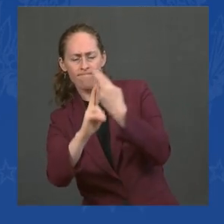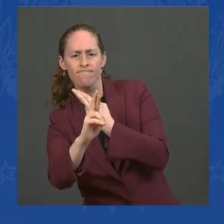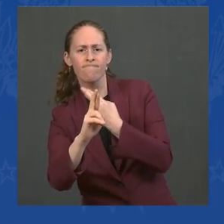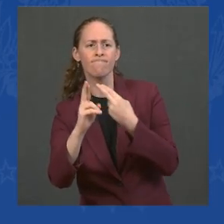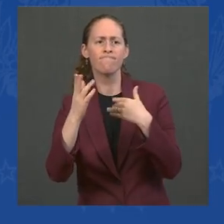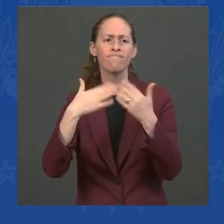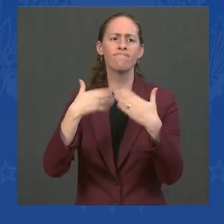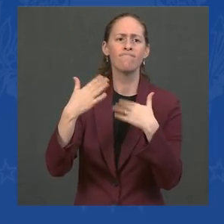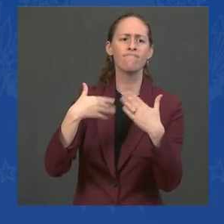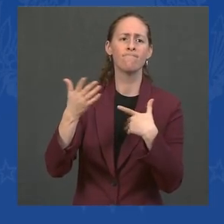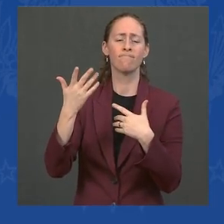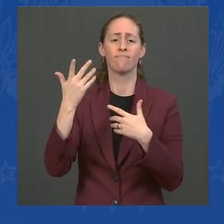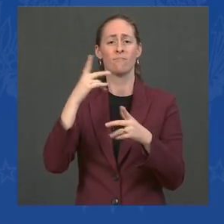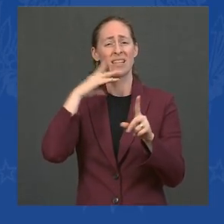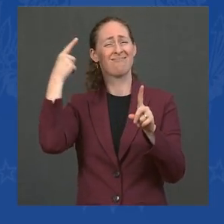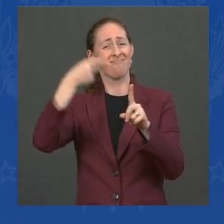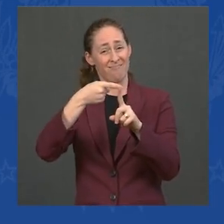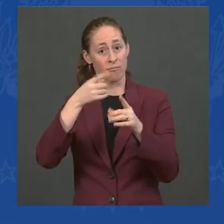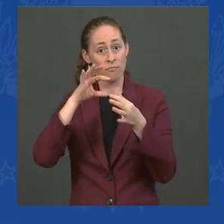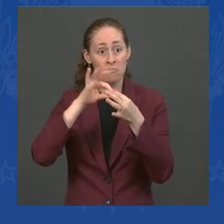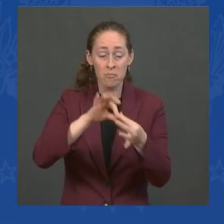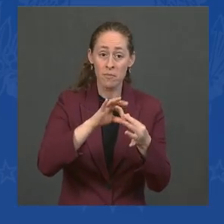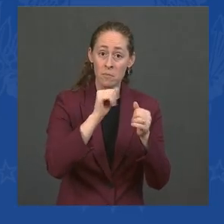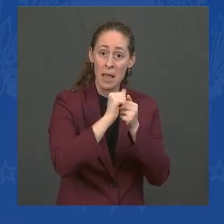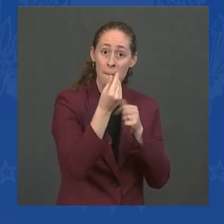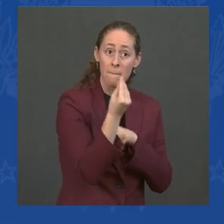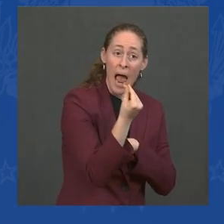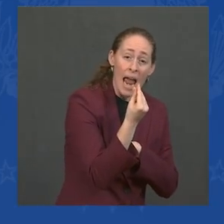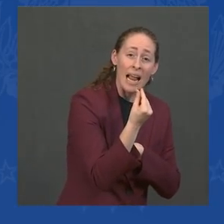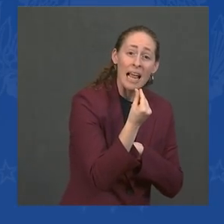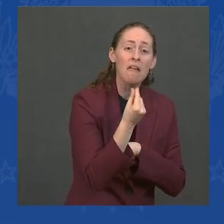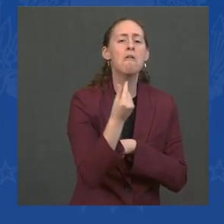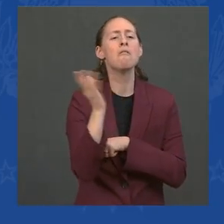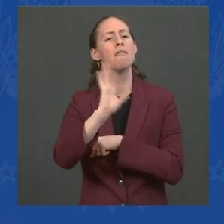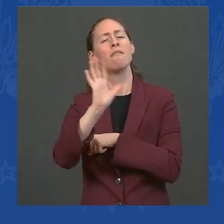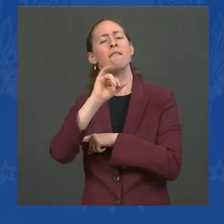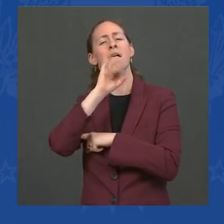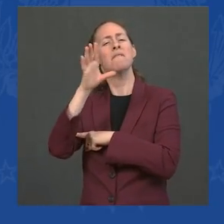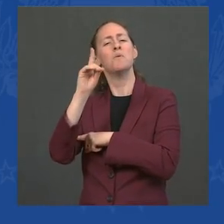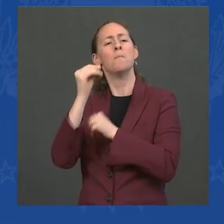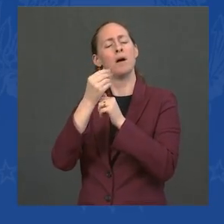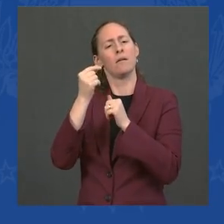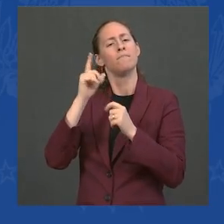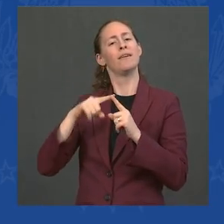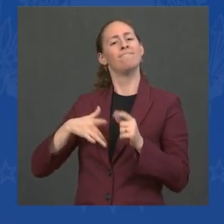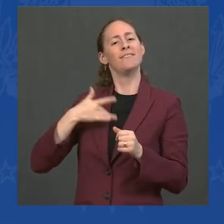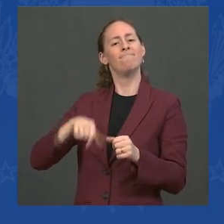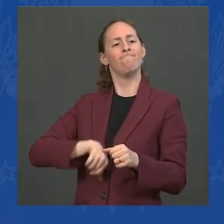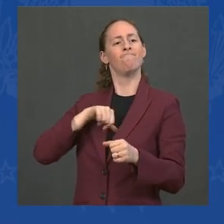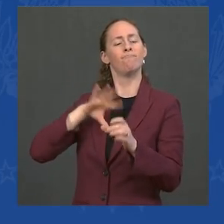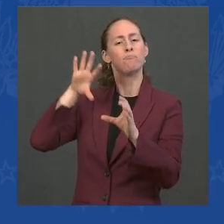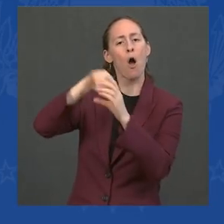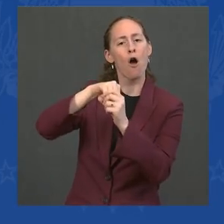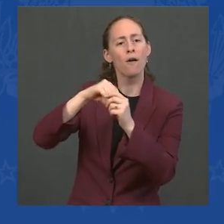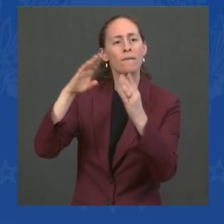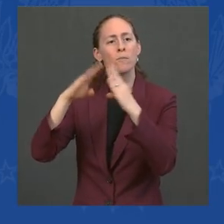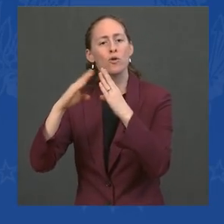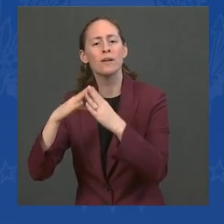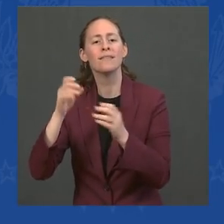It's about your dignity. It's about your place in the community. It about being able to look your kid in the eye and say, 'Honey, everything is going to be okay.'"